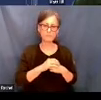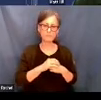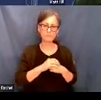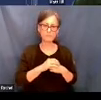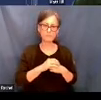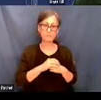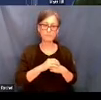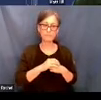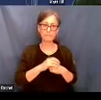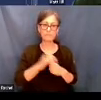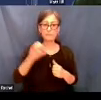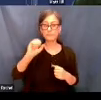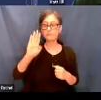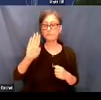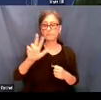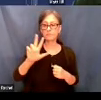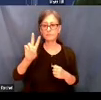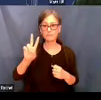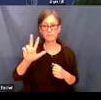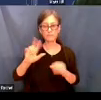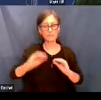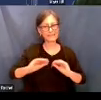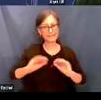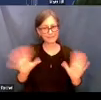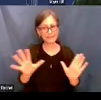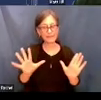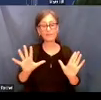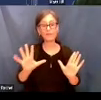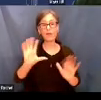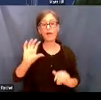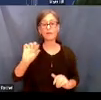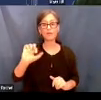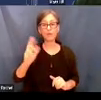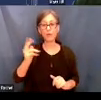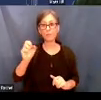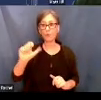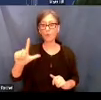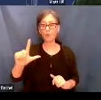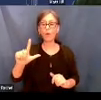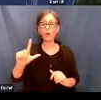SP 373 clarifies that corporal punishment is prohibited in